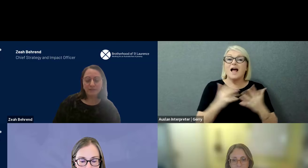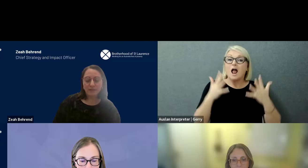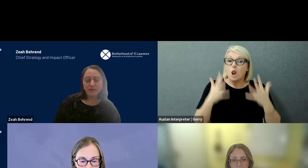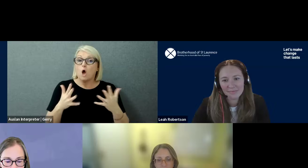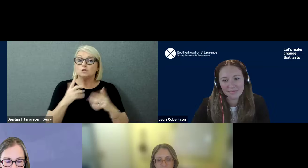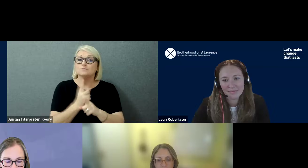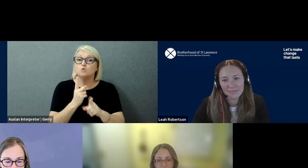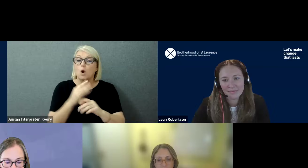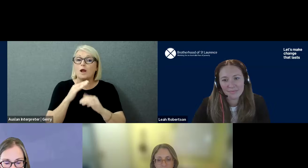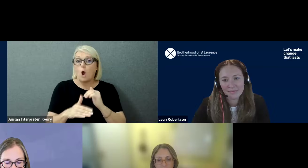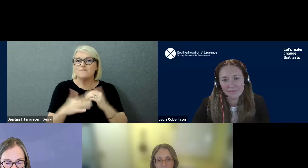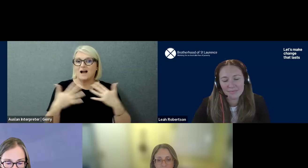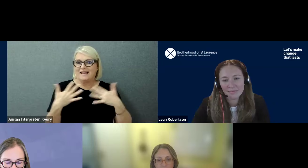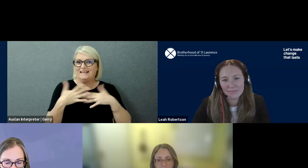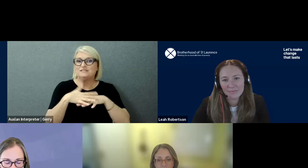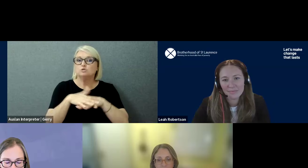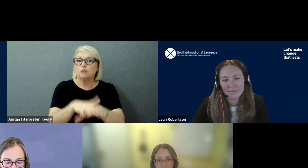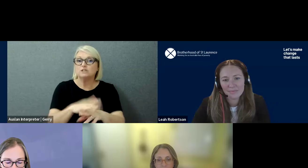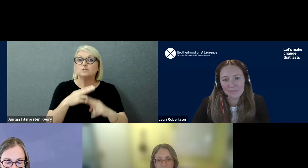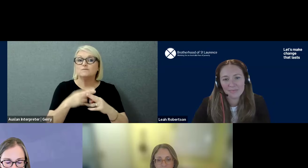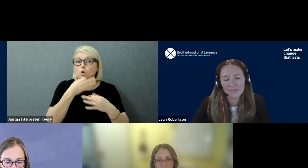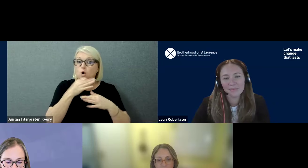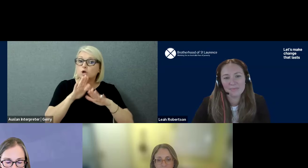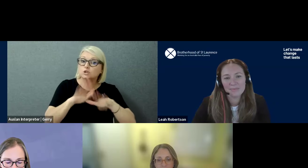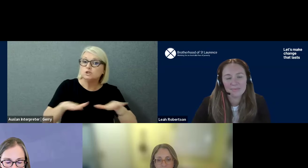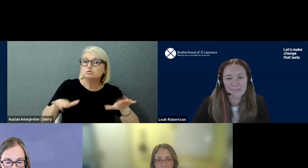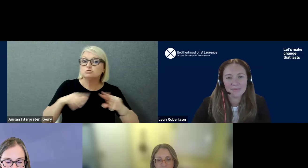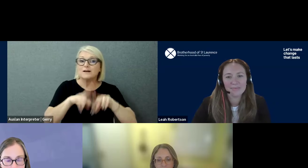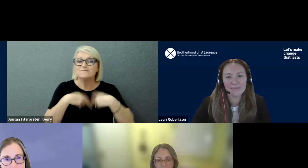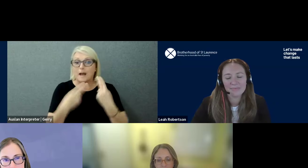of integration for children and families, especially in relation to Thriving Kids,